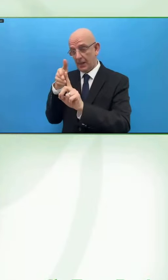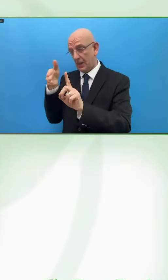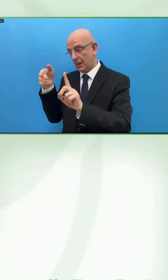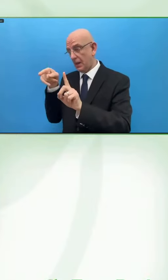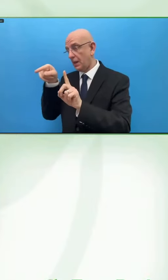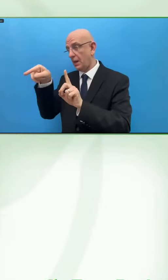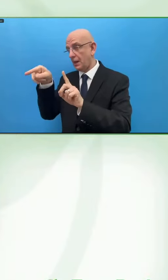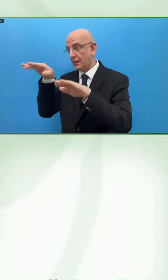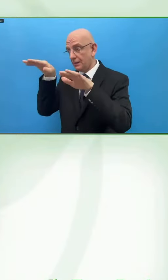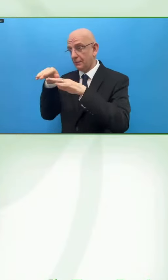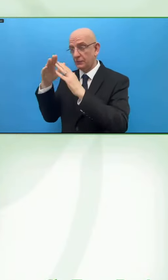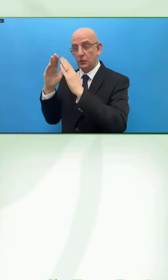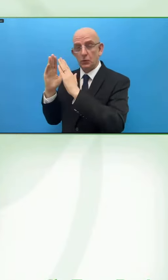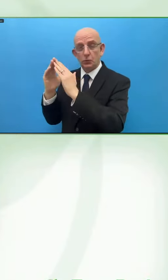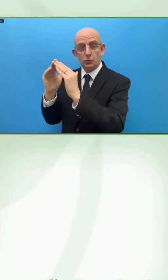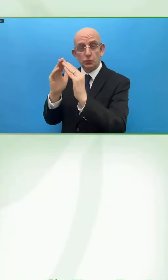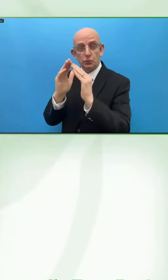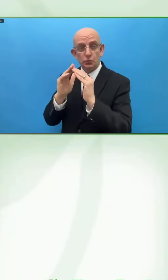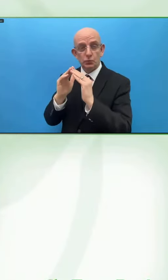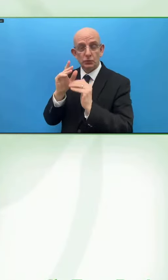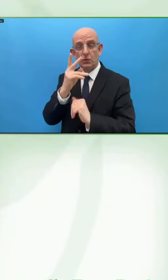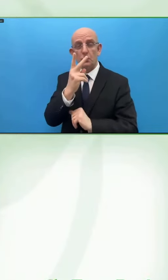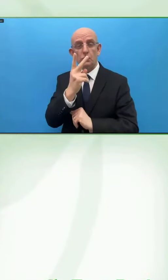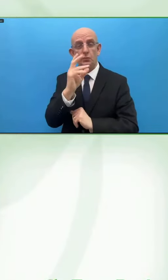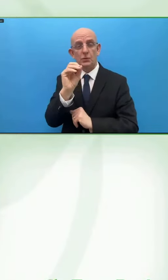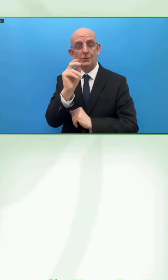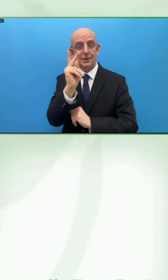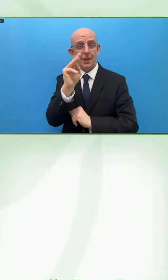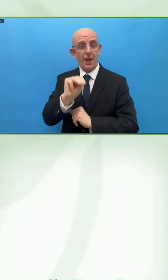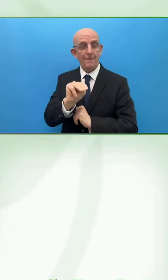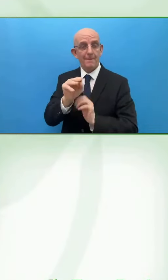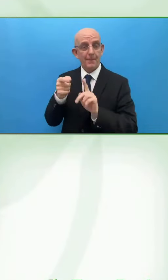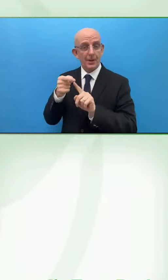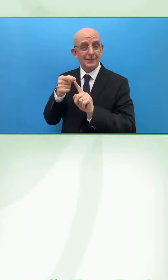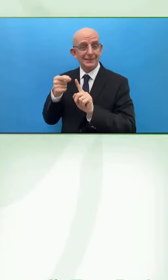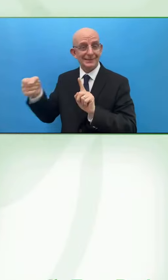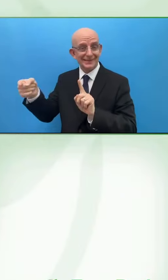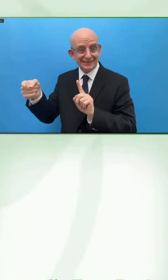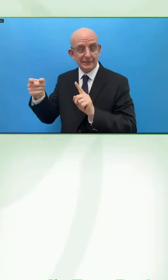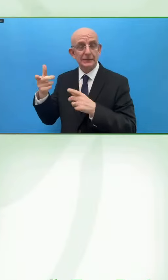grateful for this award, I'm seemingly good about it and am feeling really bad that I can't be there.